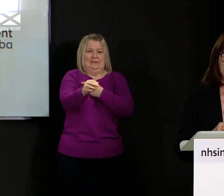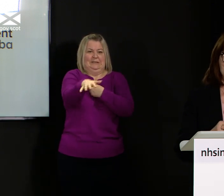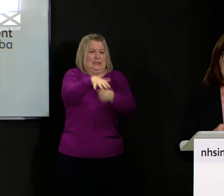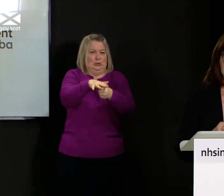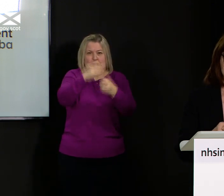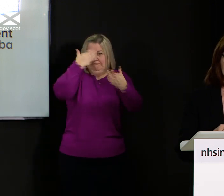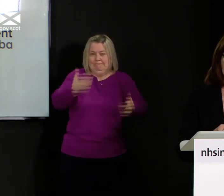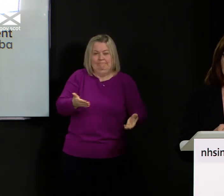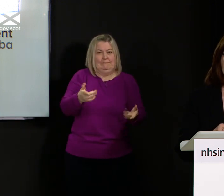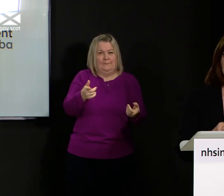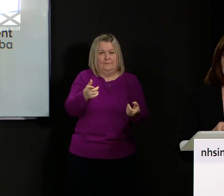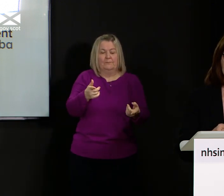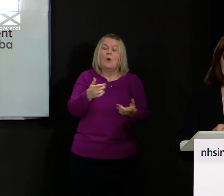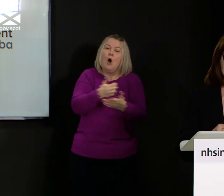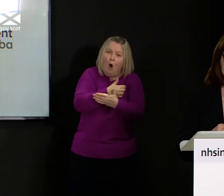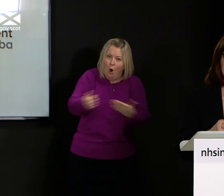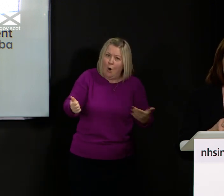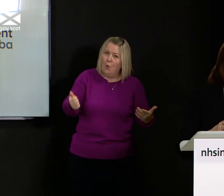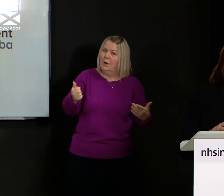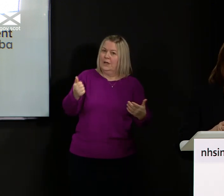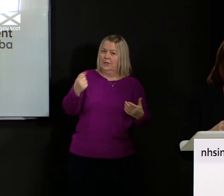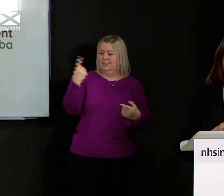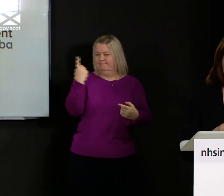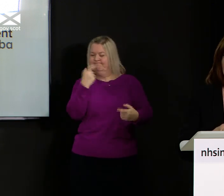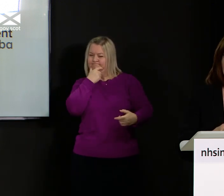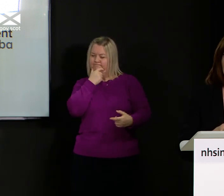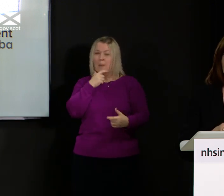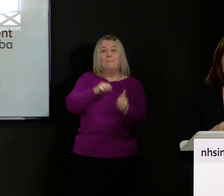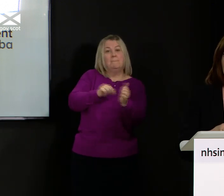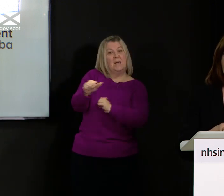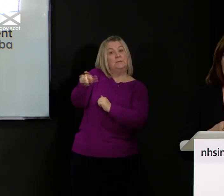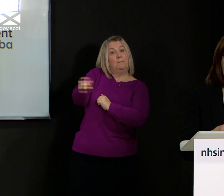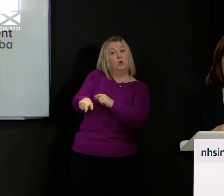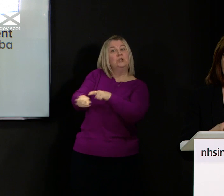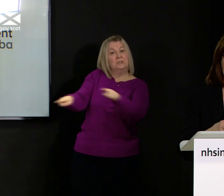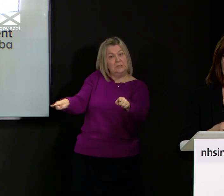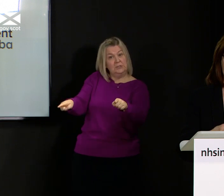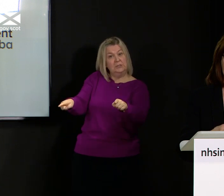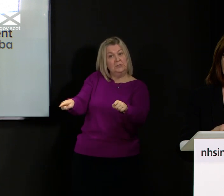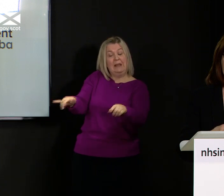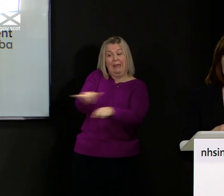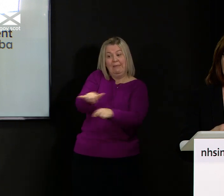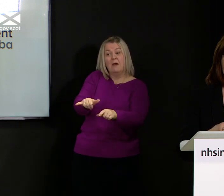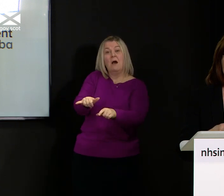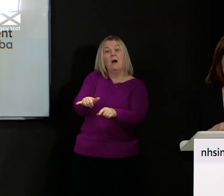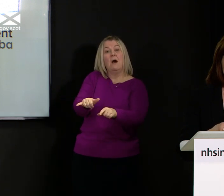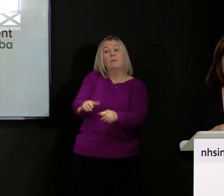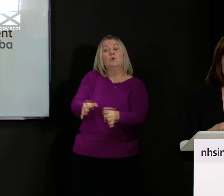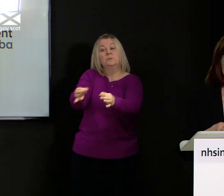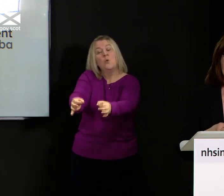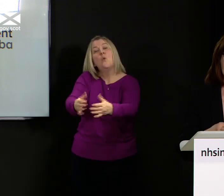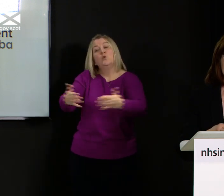to whether or not an operation, in any circumstance, goes ahead or not, and I would hope that when